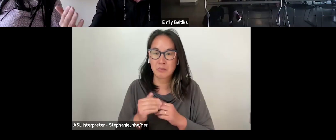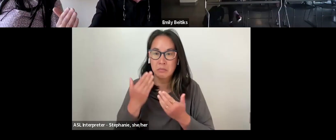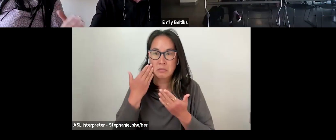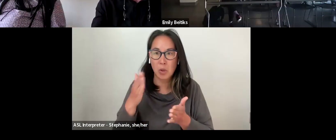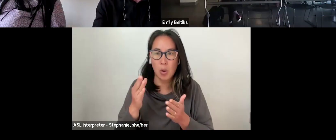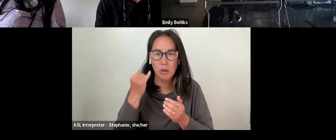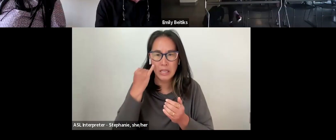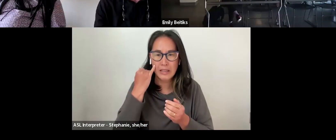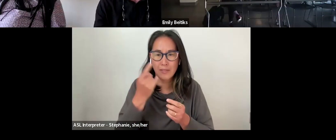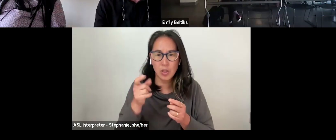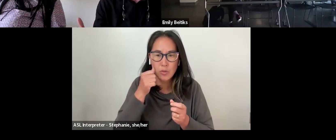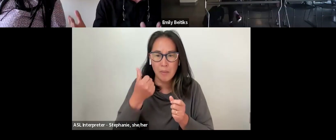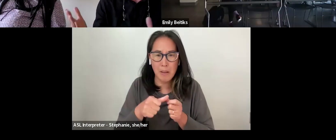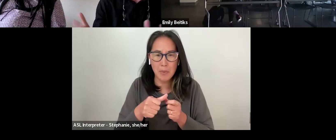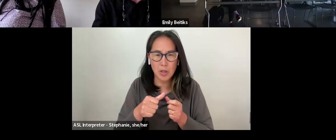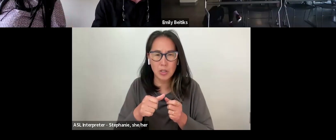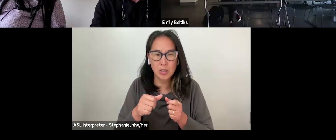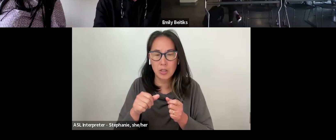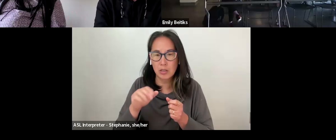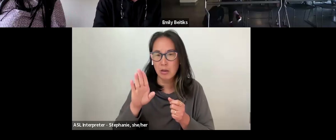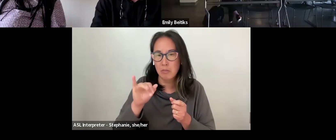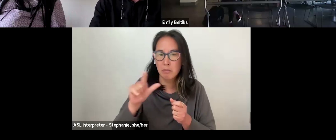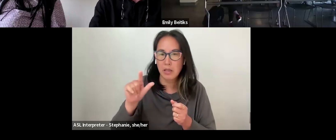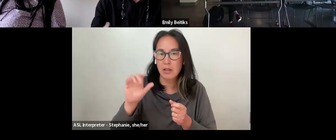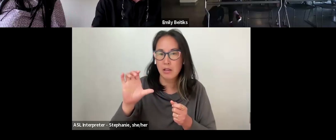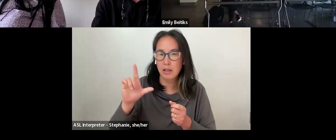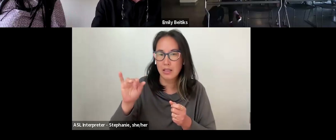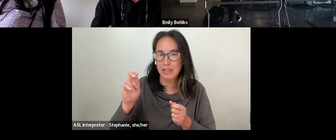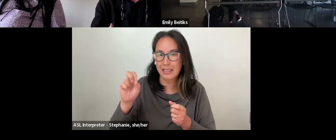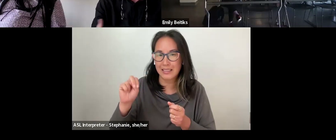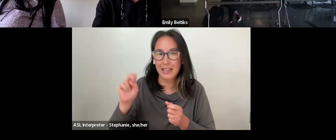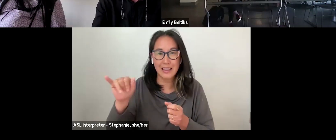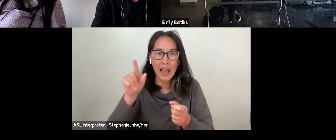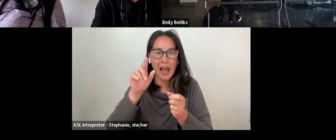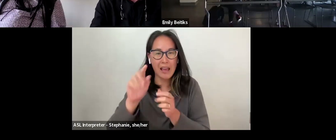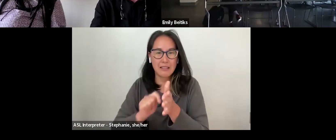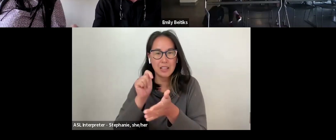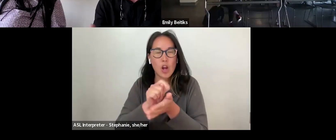or know about the Bill Clinton era investigation into radiation studies